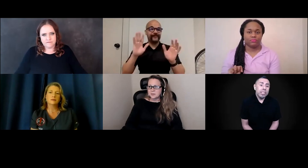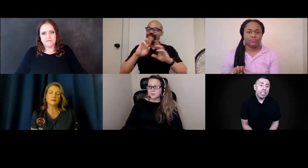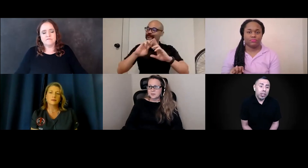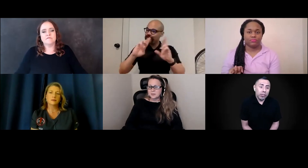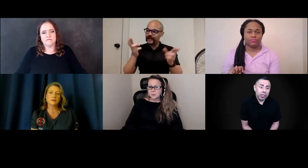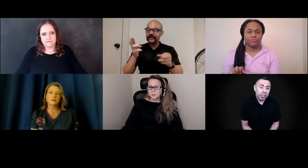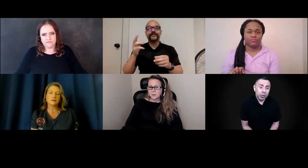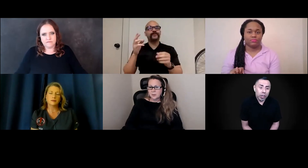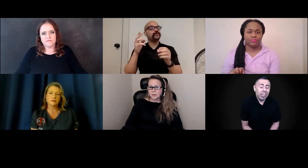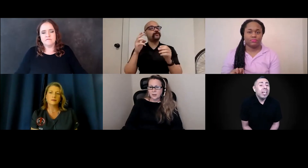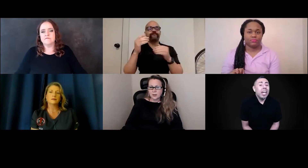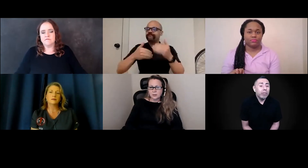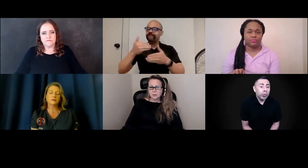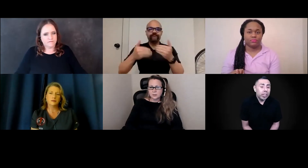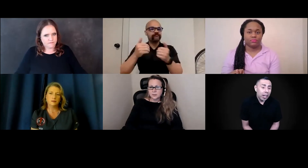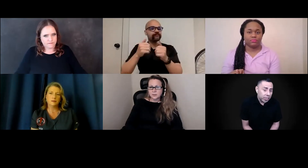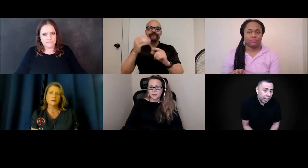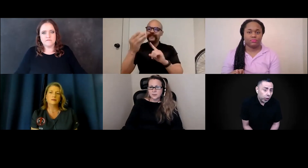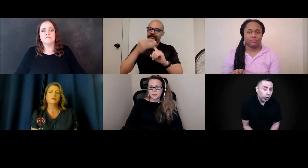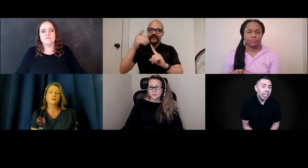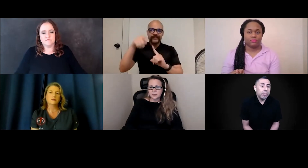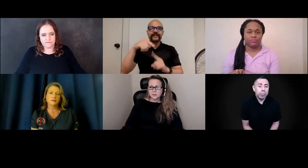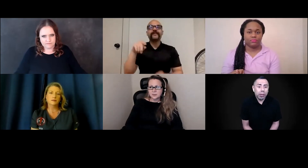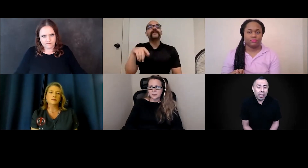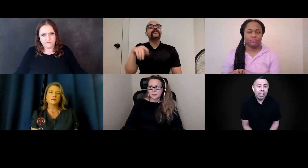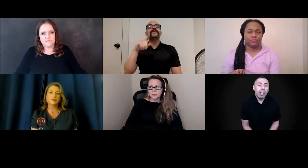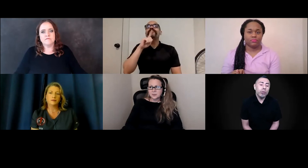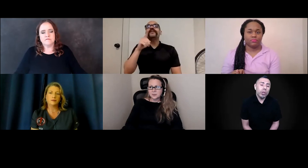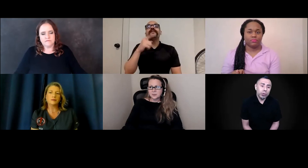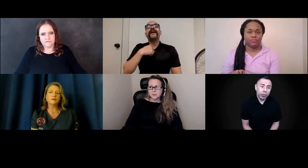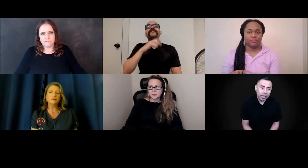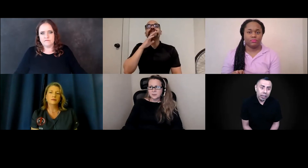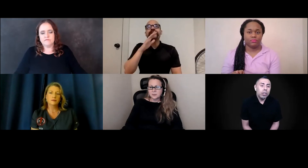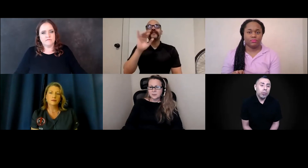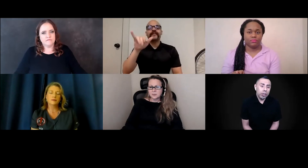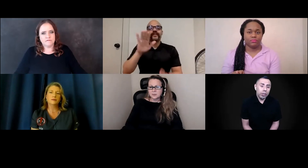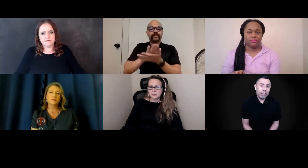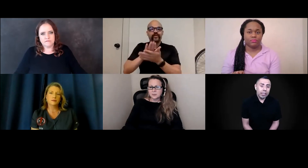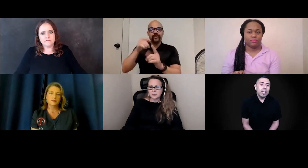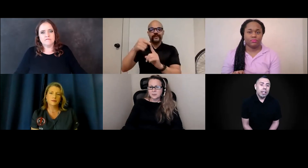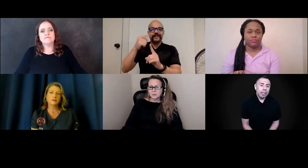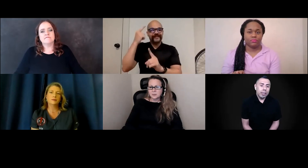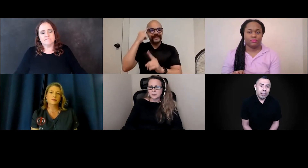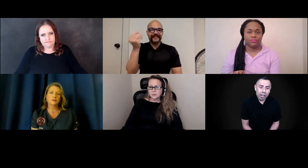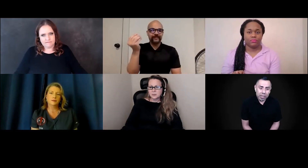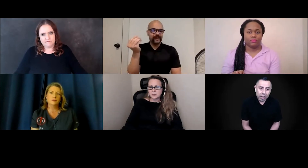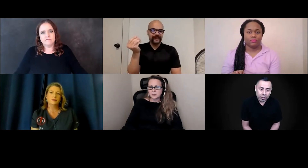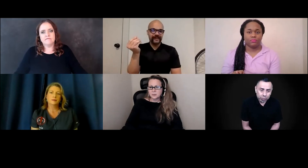the departments at the universities as well. Everyone, every stakeholder came into play, everyone was ready we knew that it had to